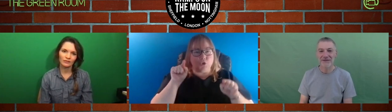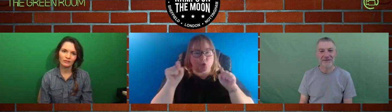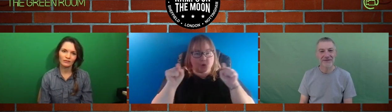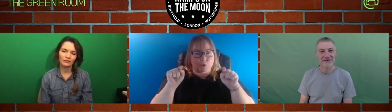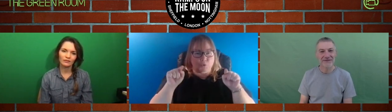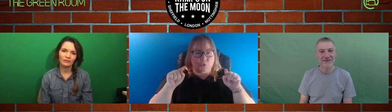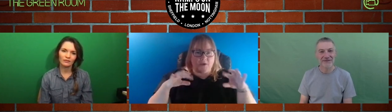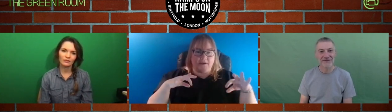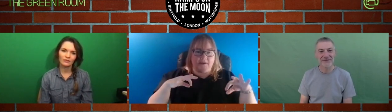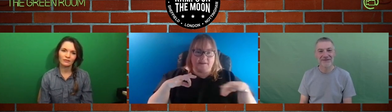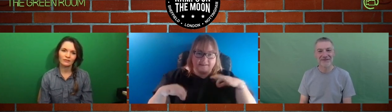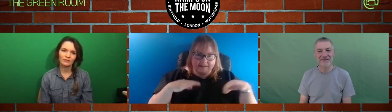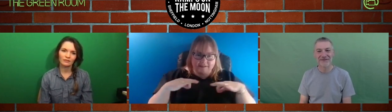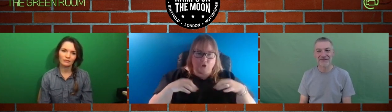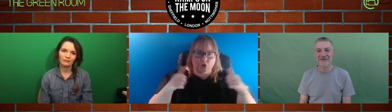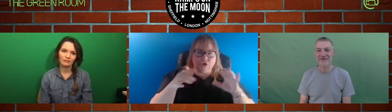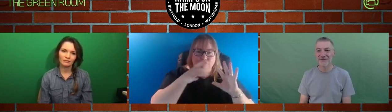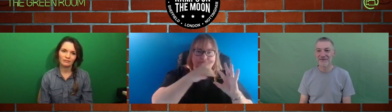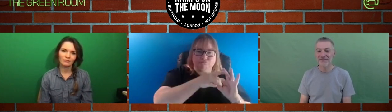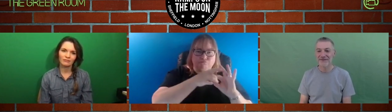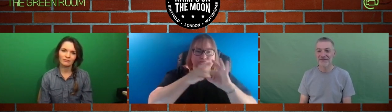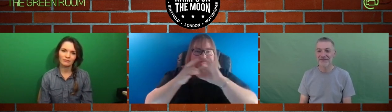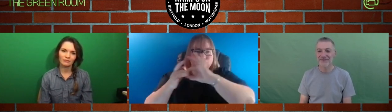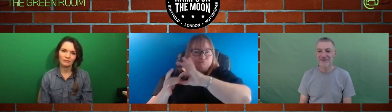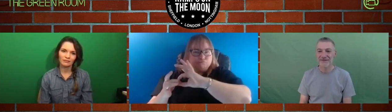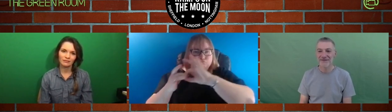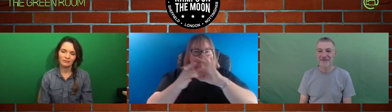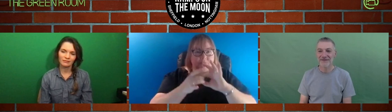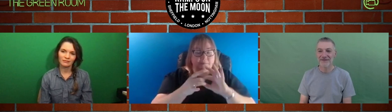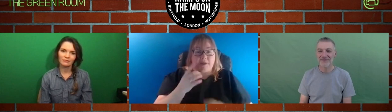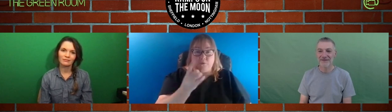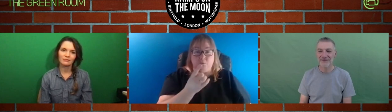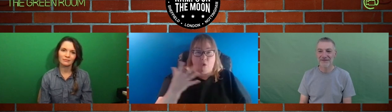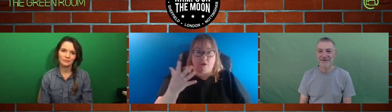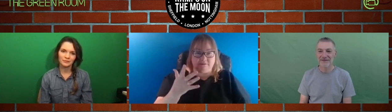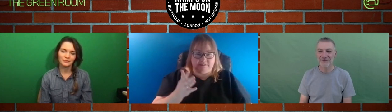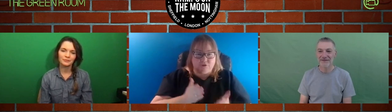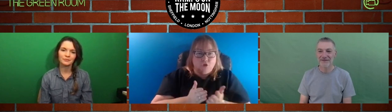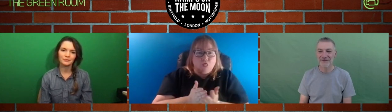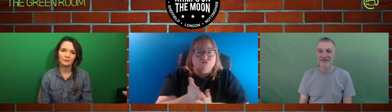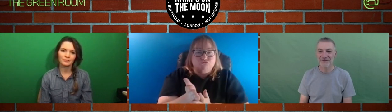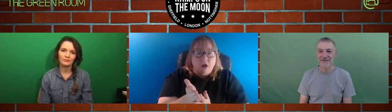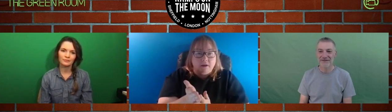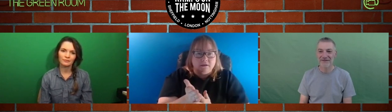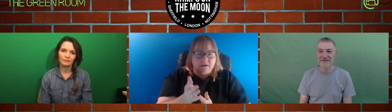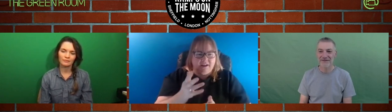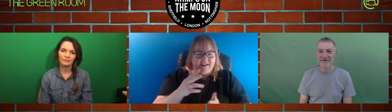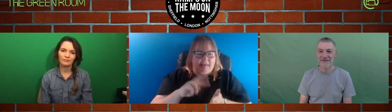because that one time that we did that run that it didn't quite go to plan I was like, oh, but that's so good